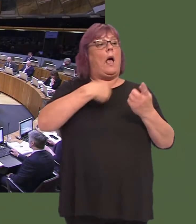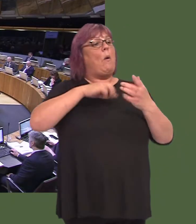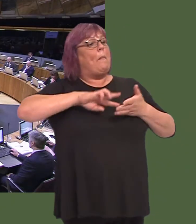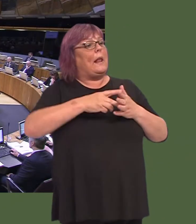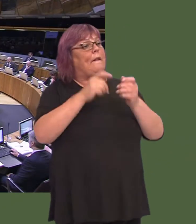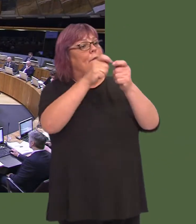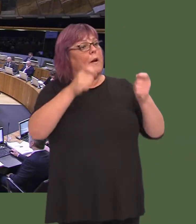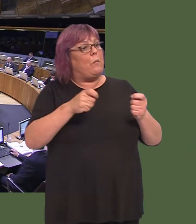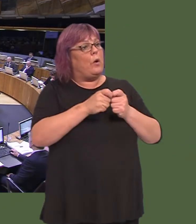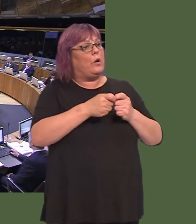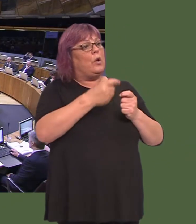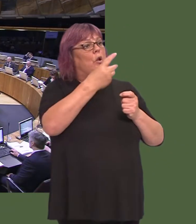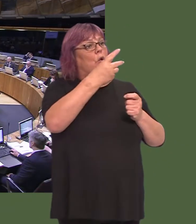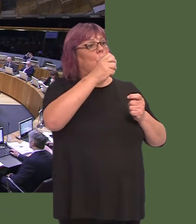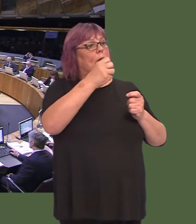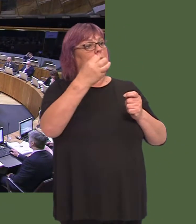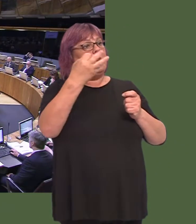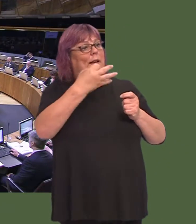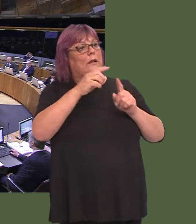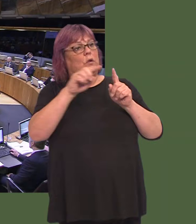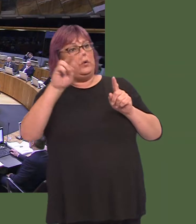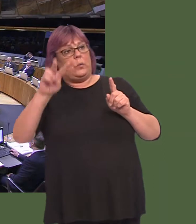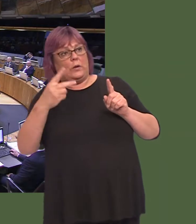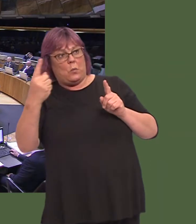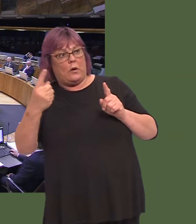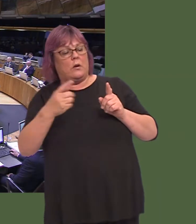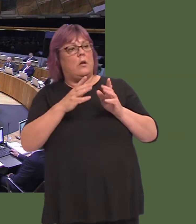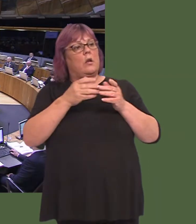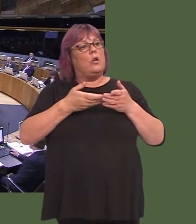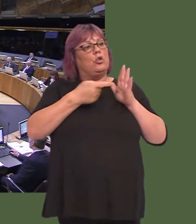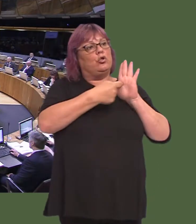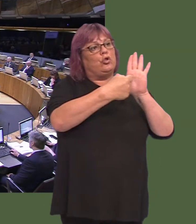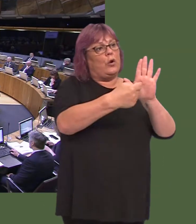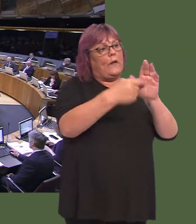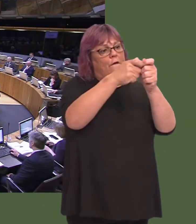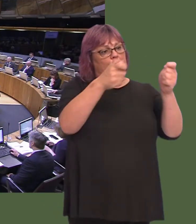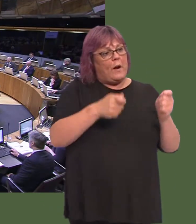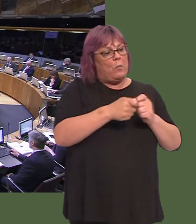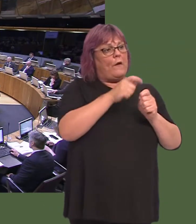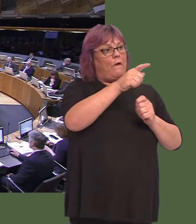2018/21' sets out the principles that health boards should follow when developing their integrated medium-term plans.